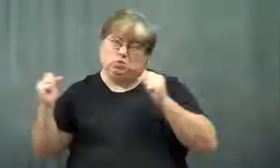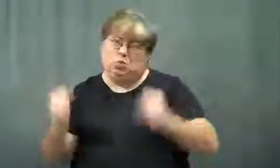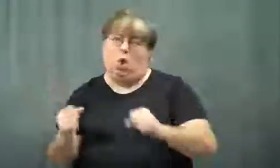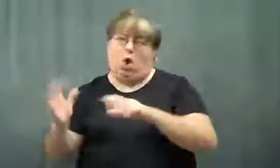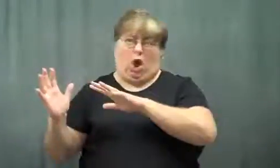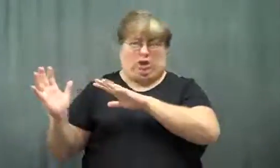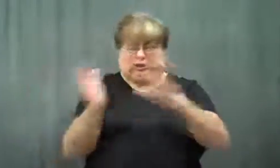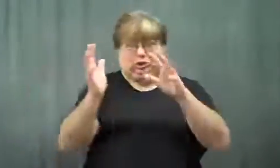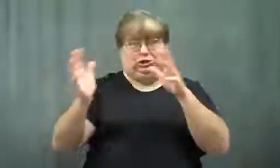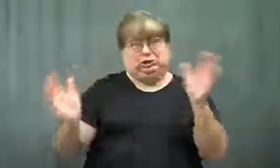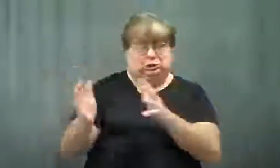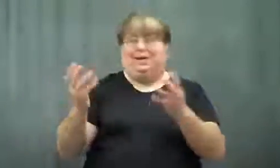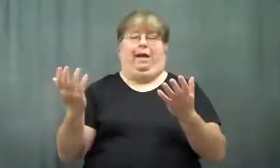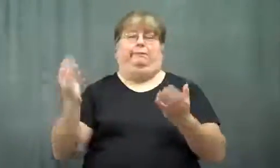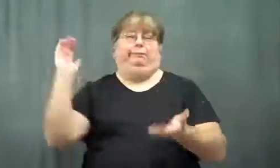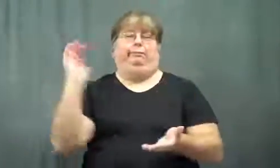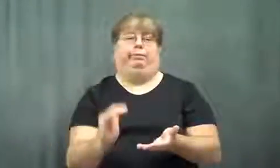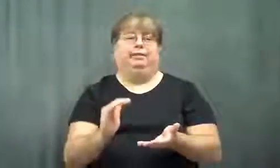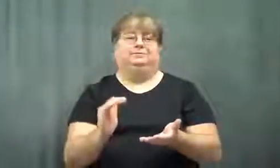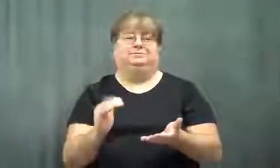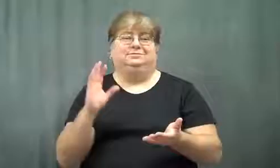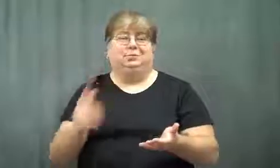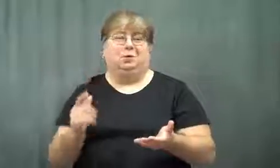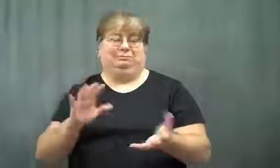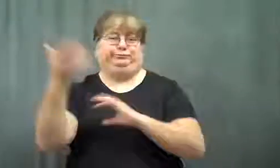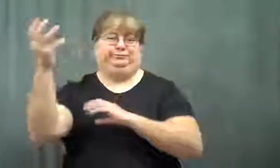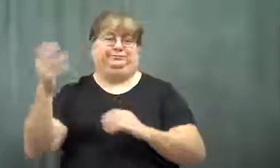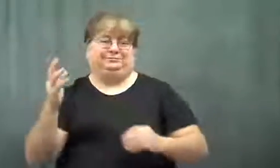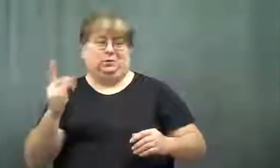Heavy wind shear disrupts the process of a hurricane.